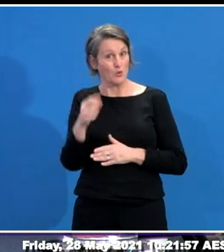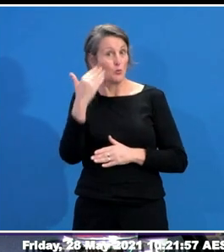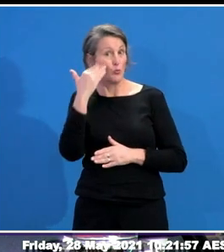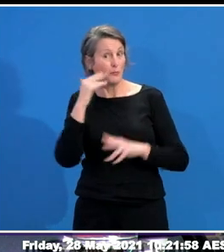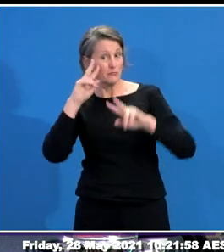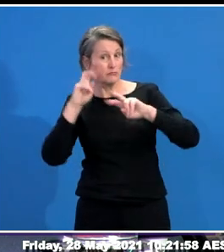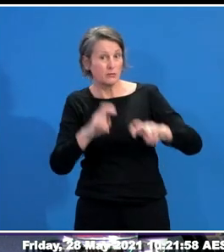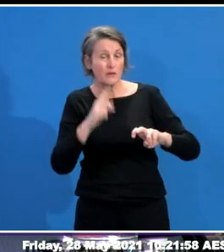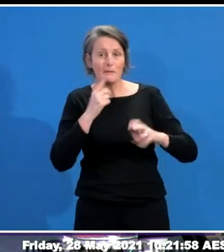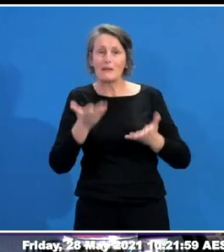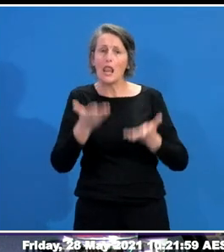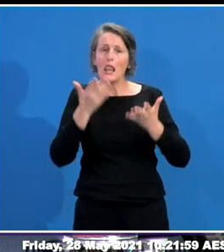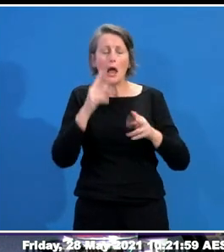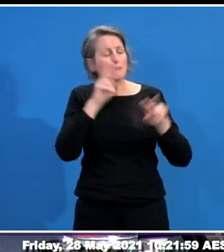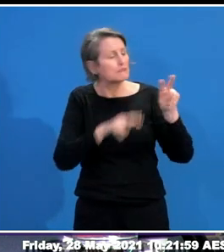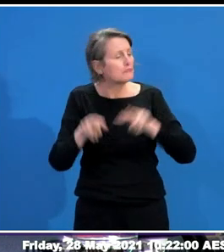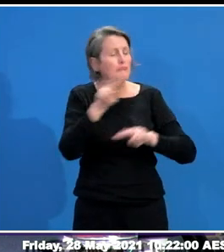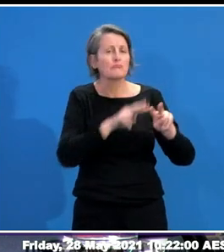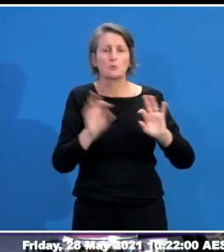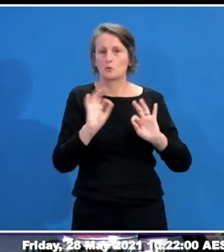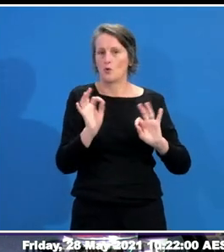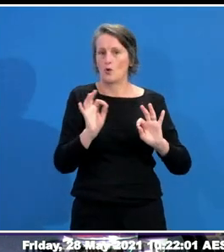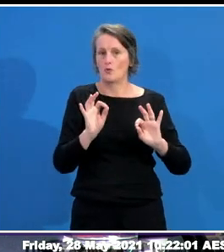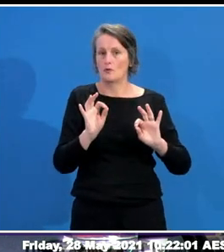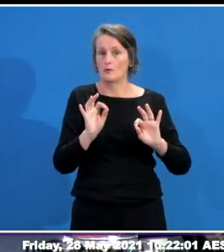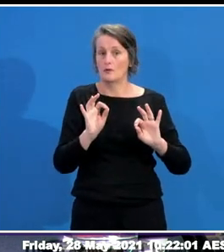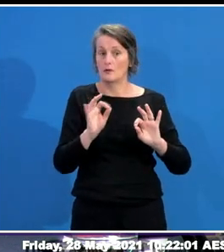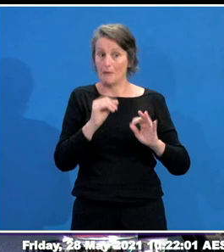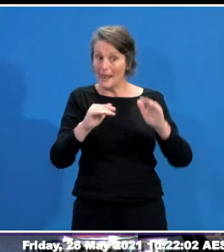It was a broad-ranging review. It wasn't a limited desktop review, was it?